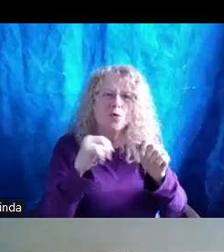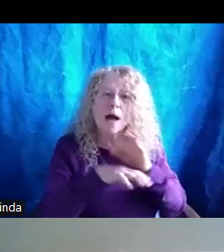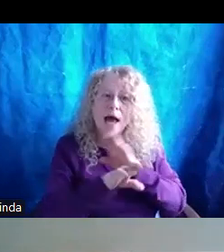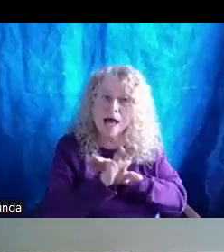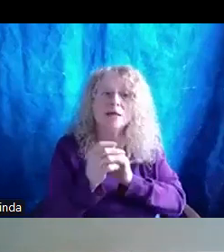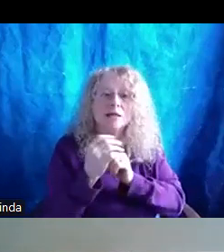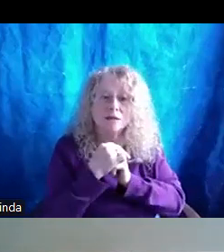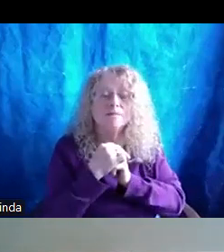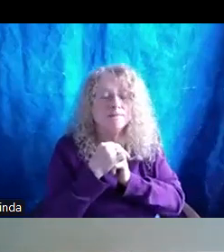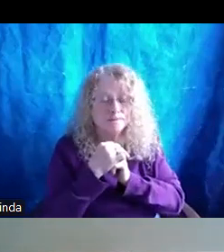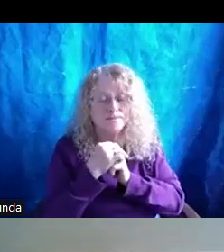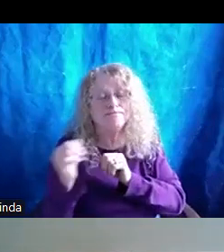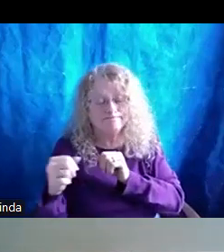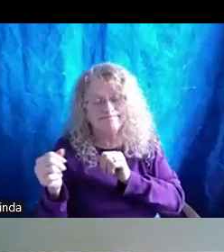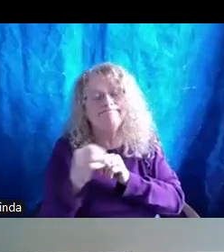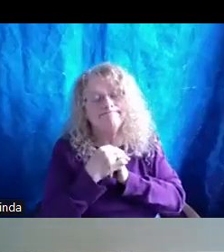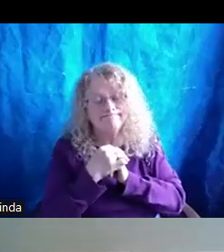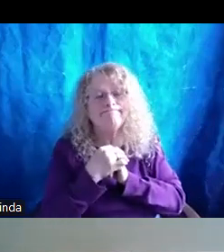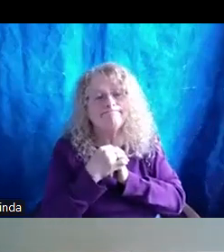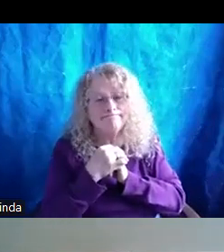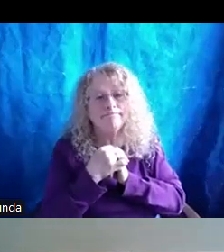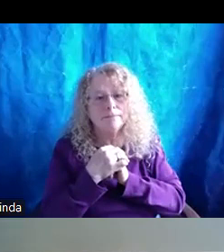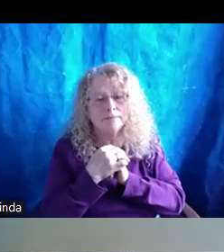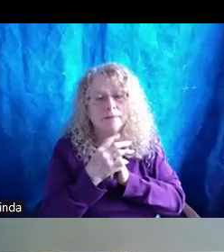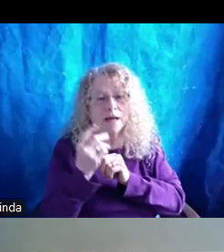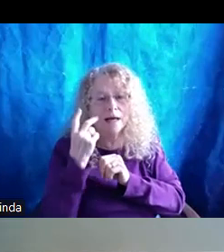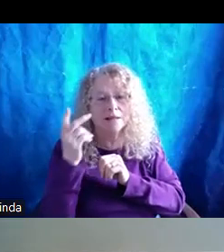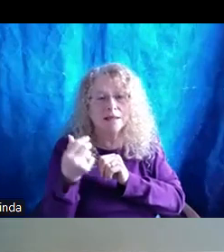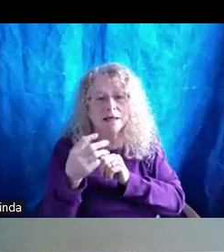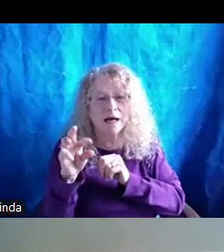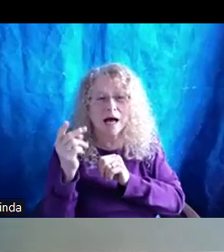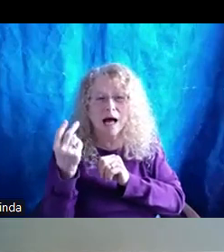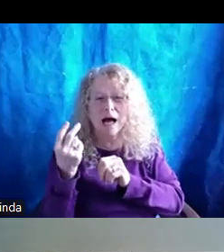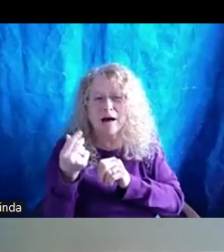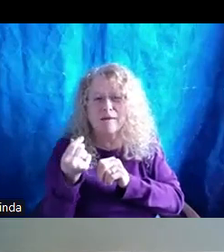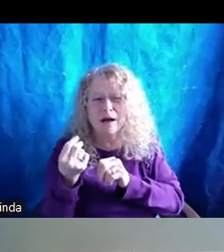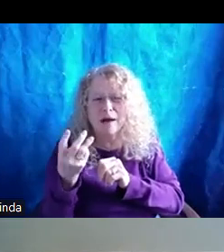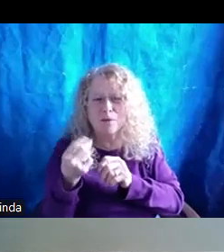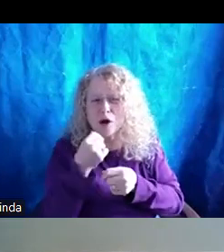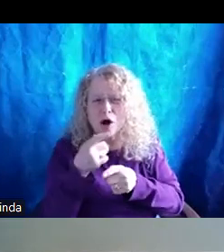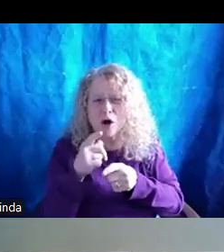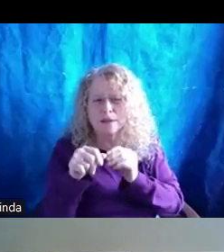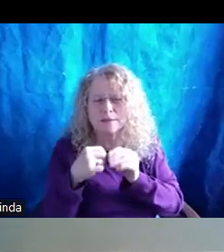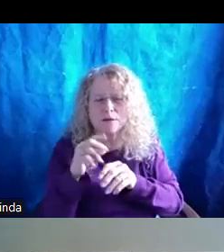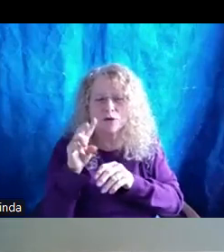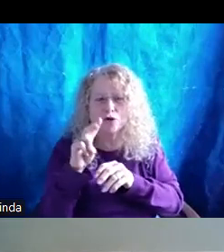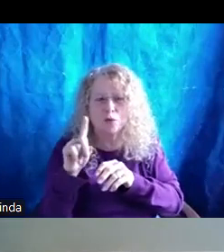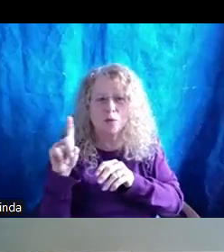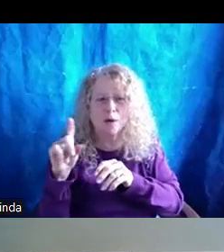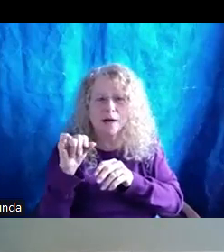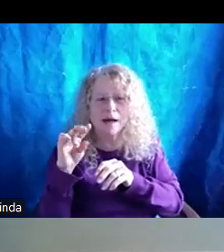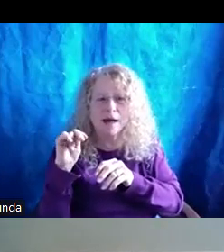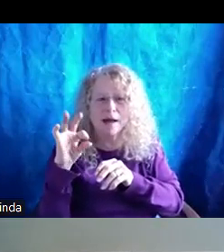YEAH YEAH. I SEE A COUPLE COMMENTS ABOUT 211 INFO AND DEFINITELY WITH THAT, ONE OF THE